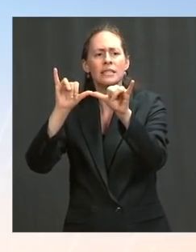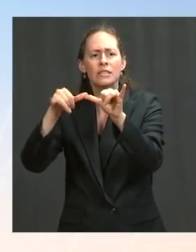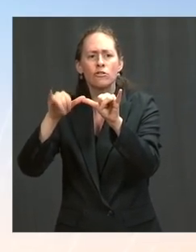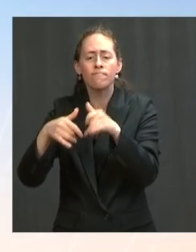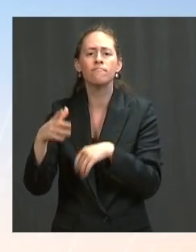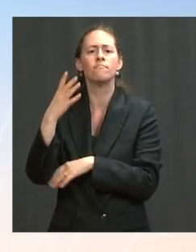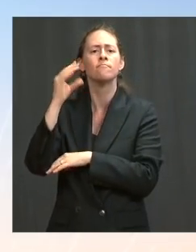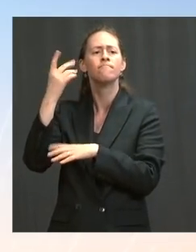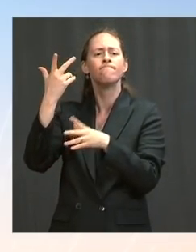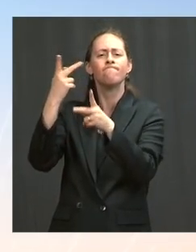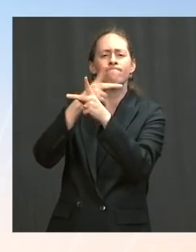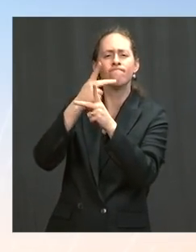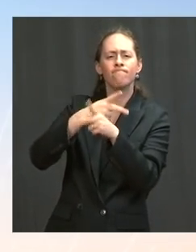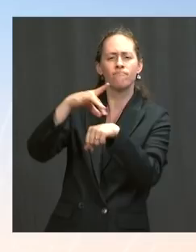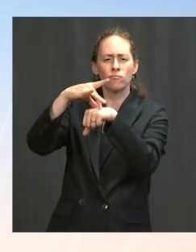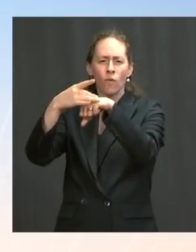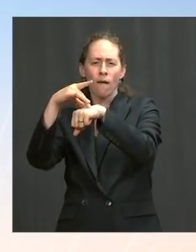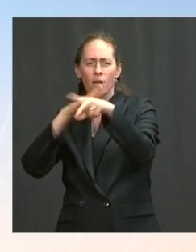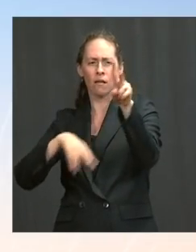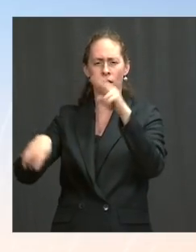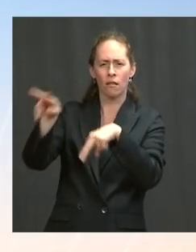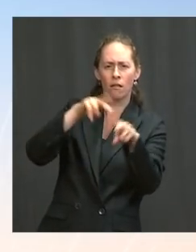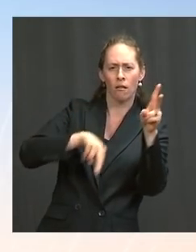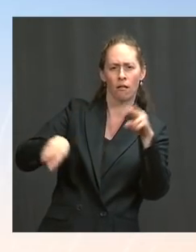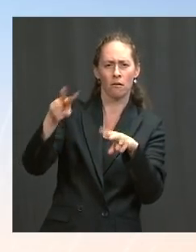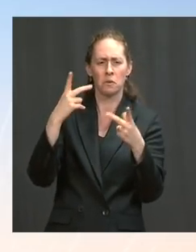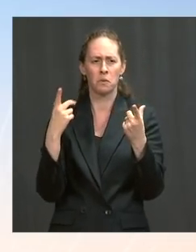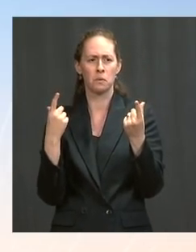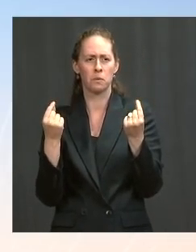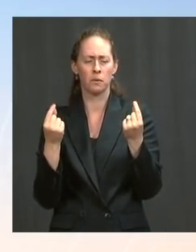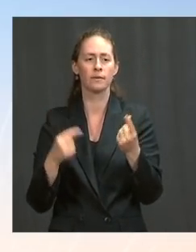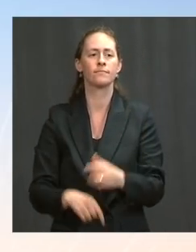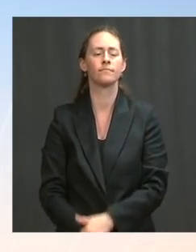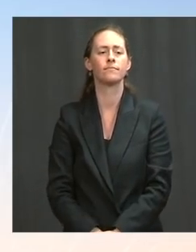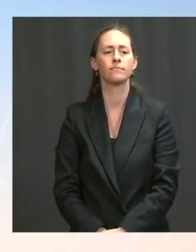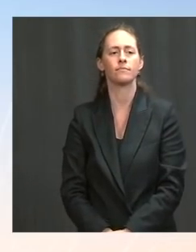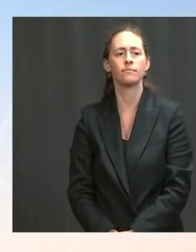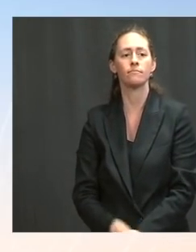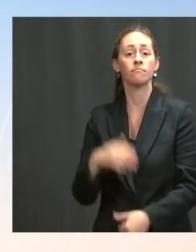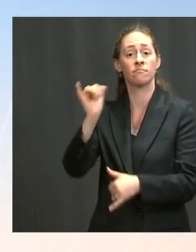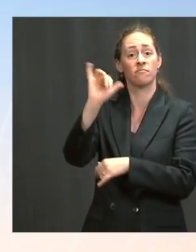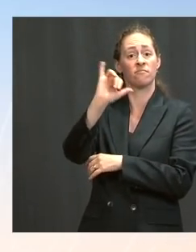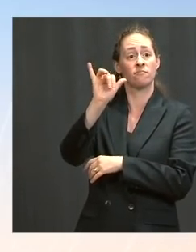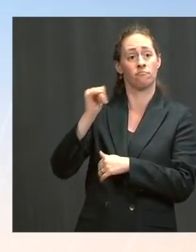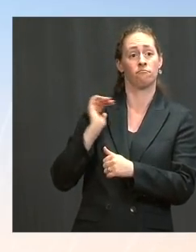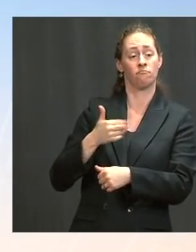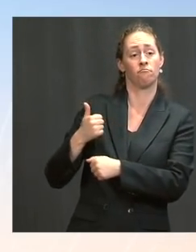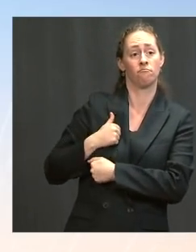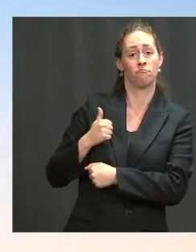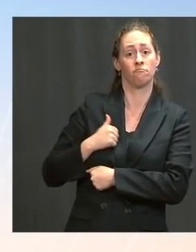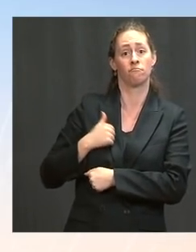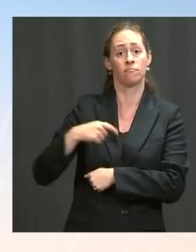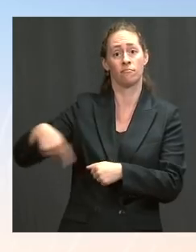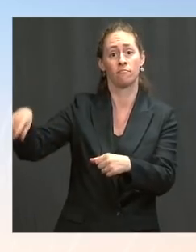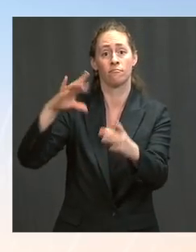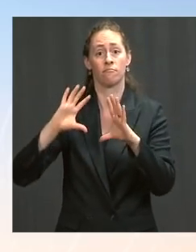and a mobile command center. The U.S. Army Corps of Engineers is also being mission assigned to provide technical assistance for debris removal.